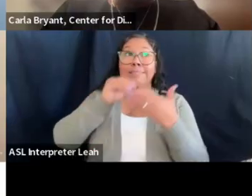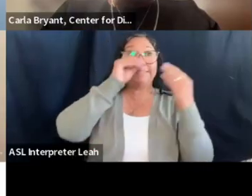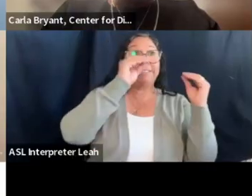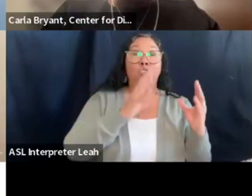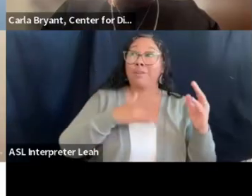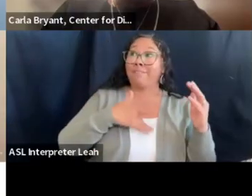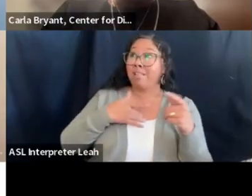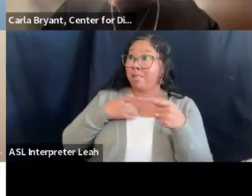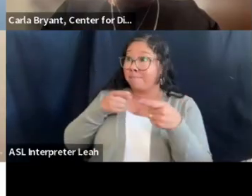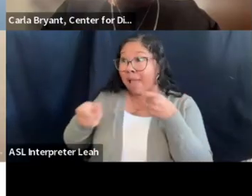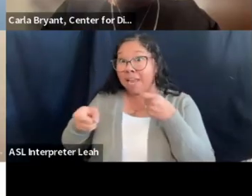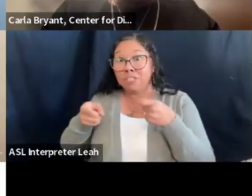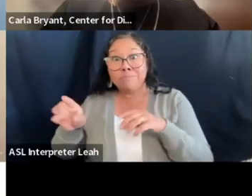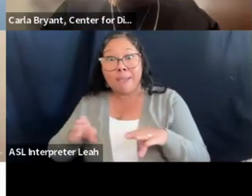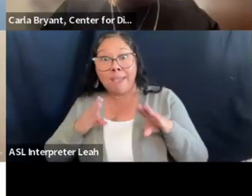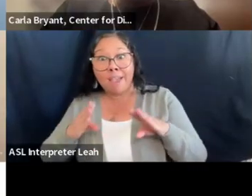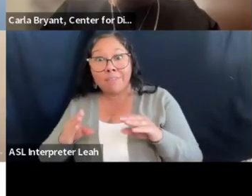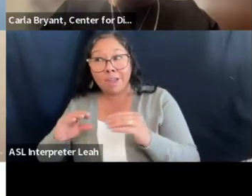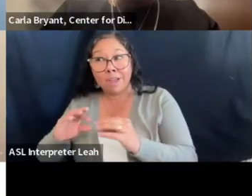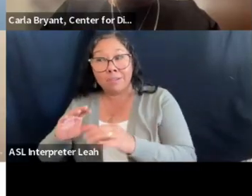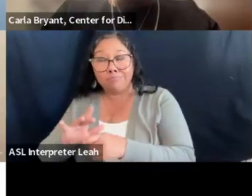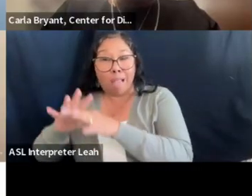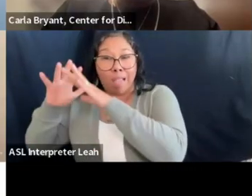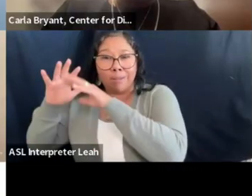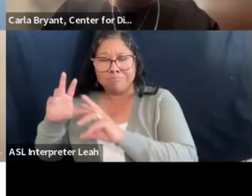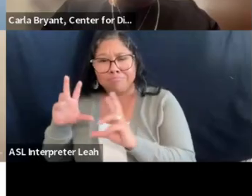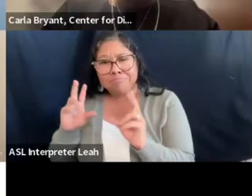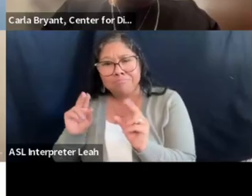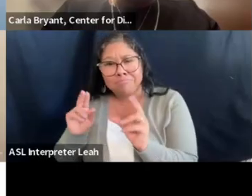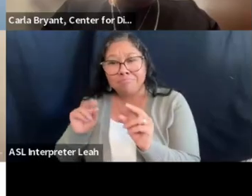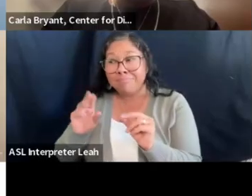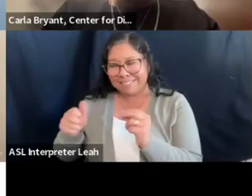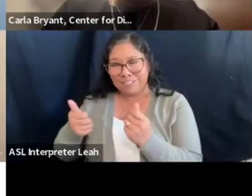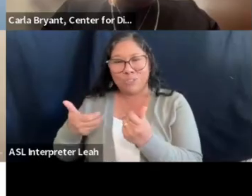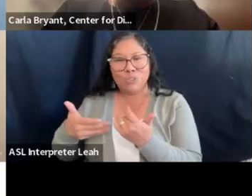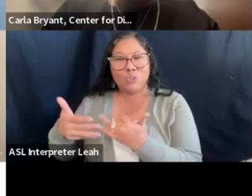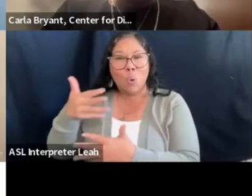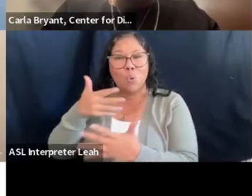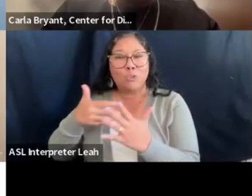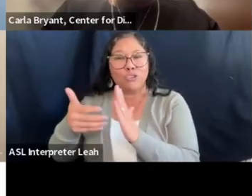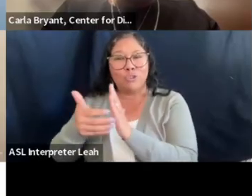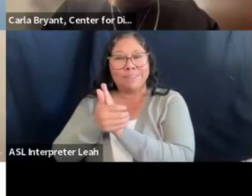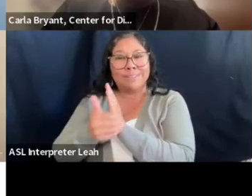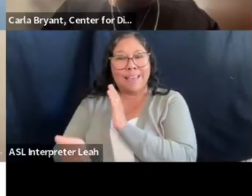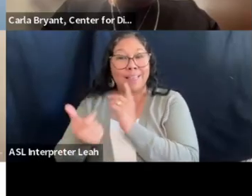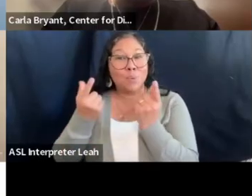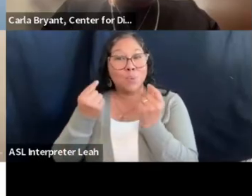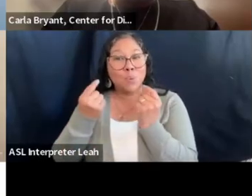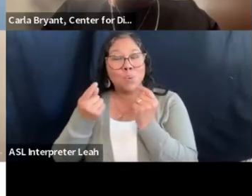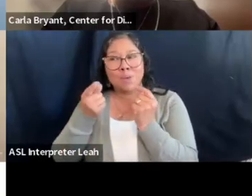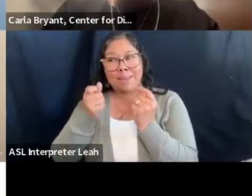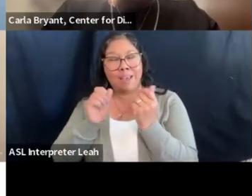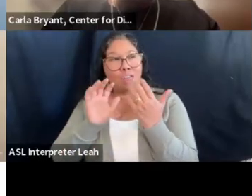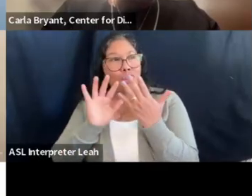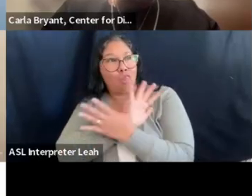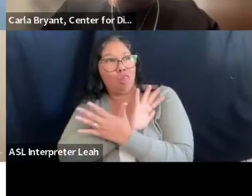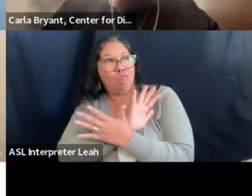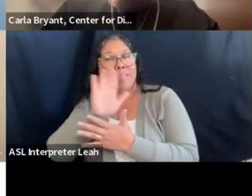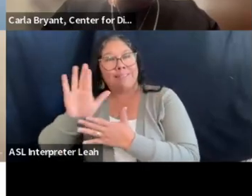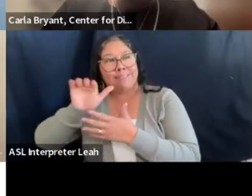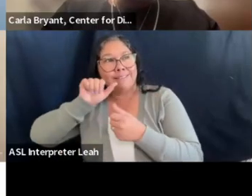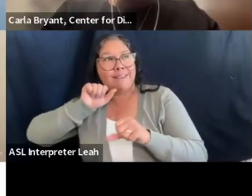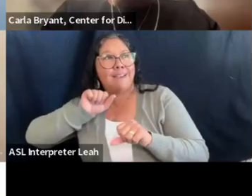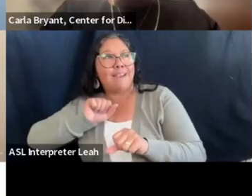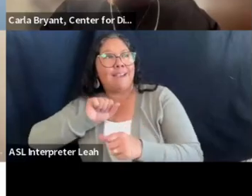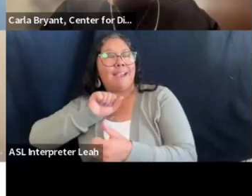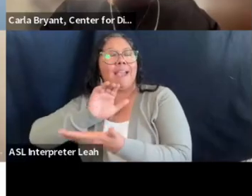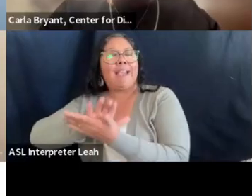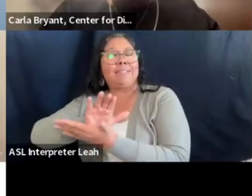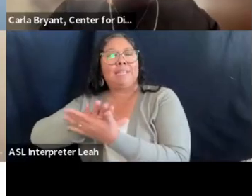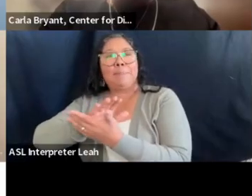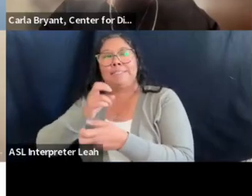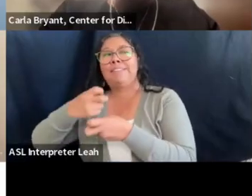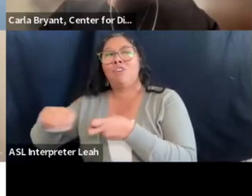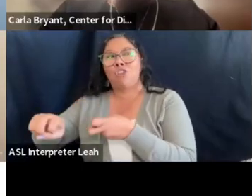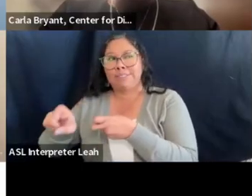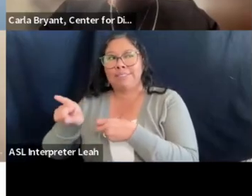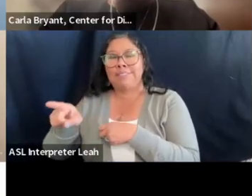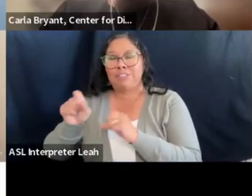in the classroom and his social talents were good at masking his academic difficulties. As um as I